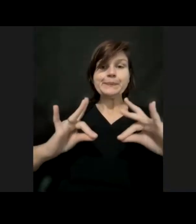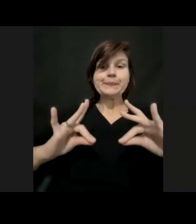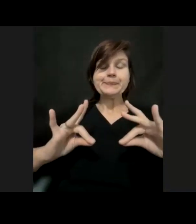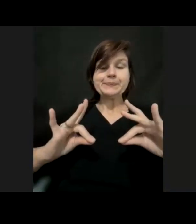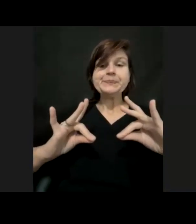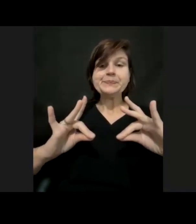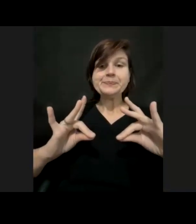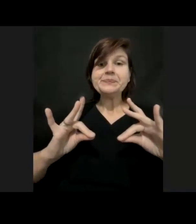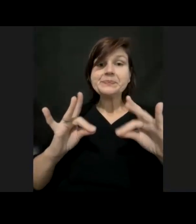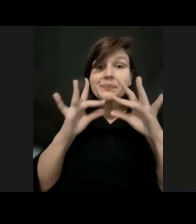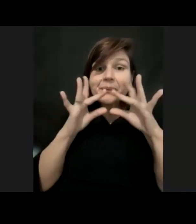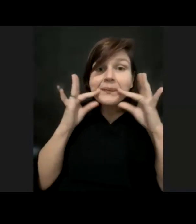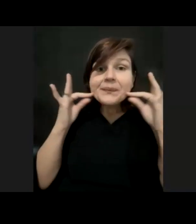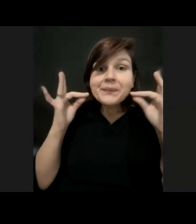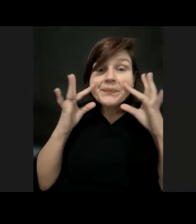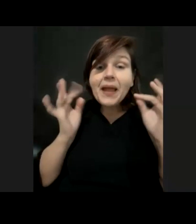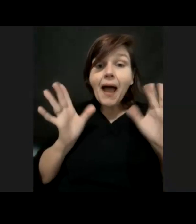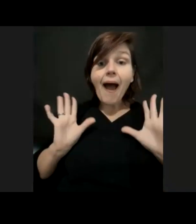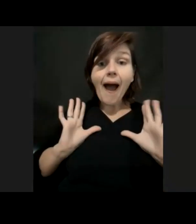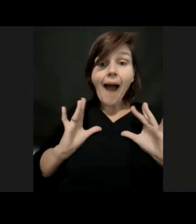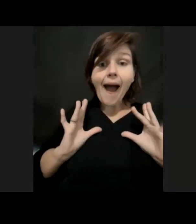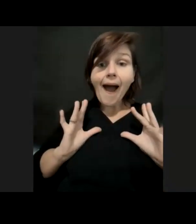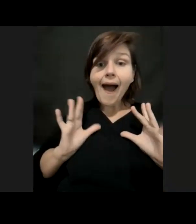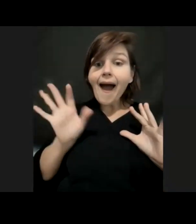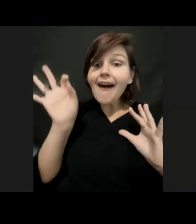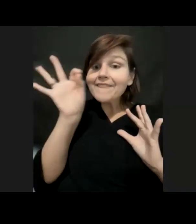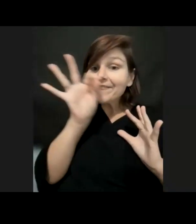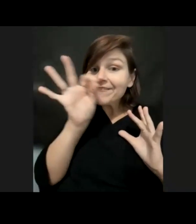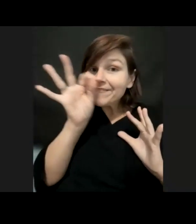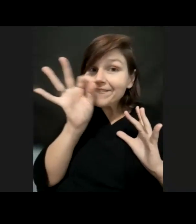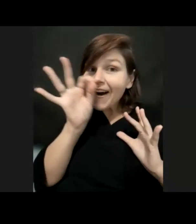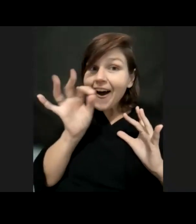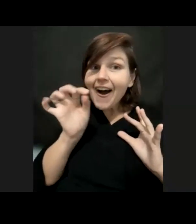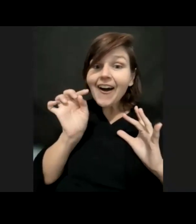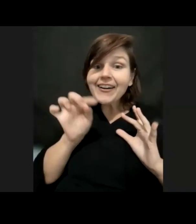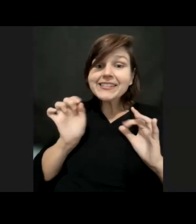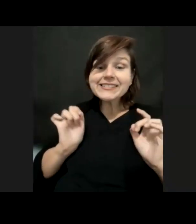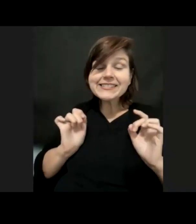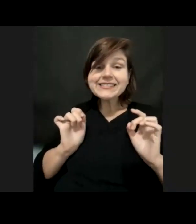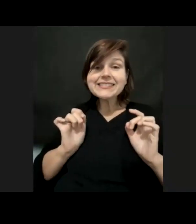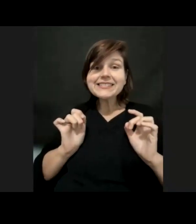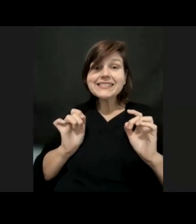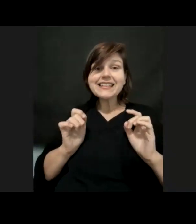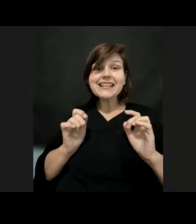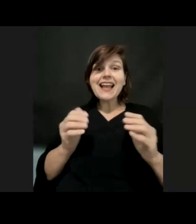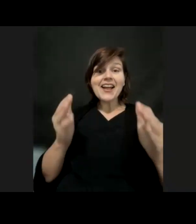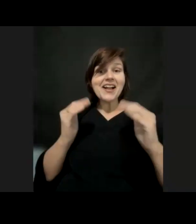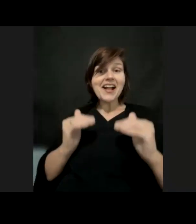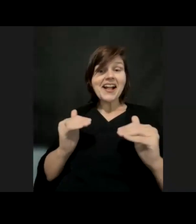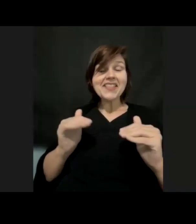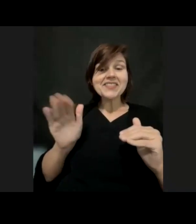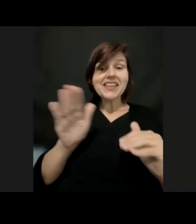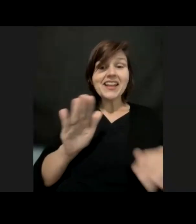[gasp] Mr. Socks the Fox! And then, with your lollipop stick,